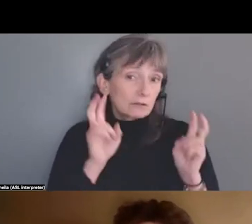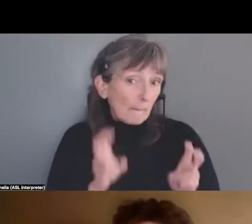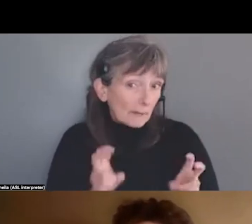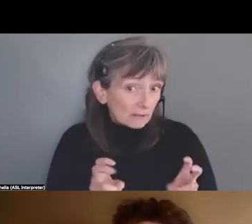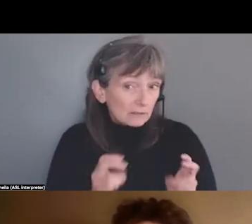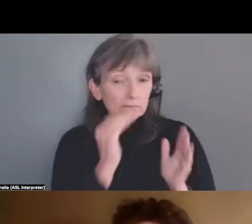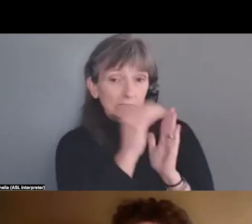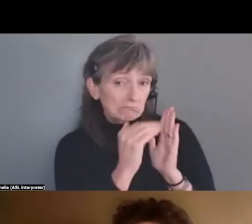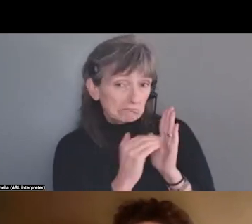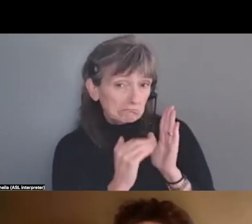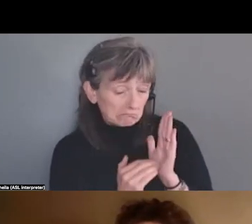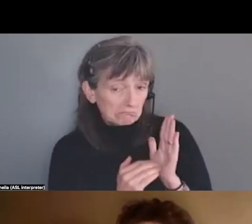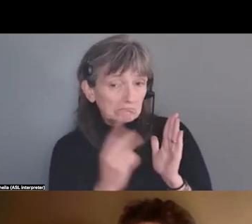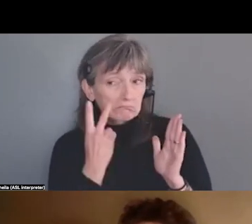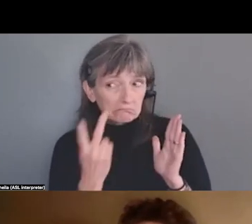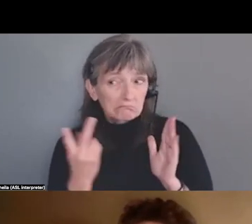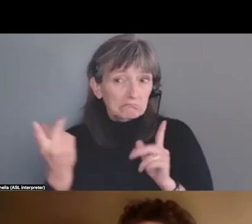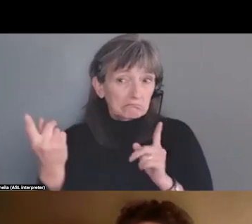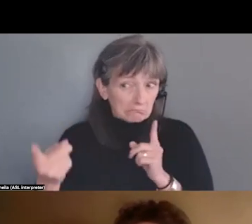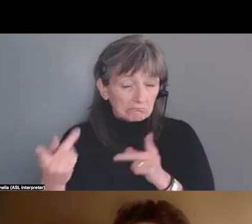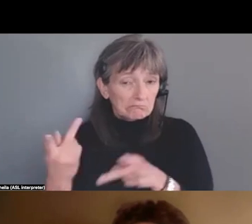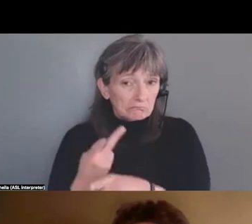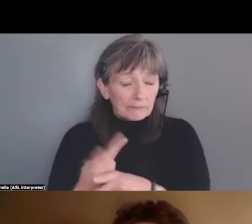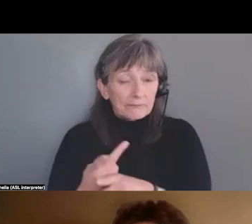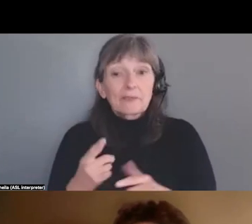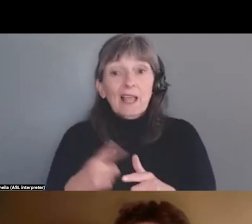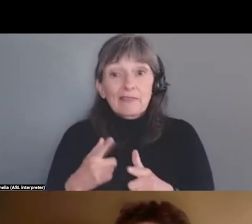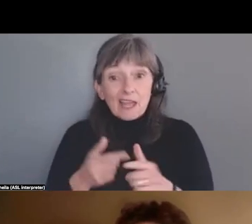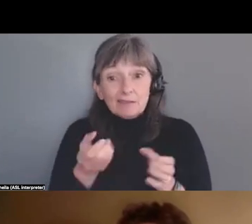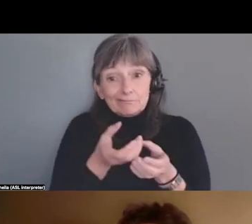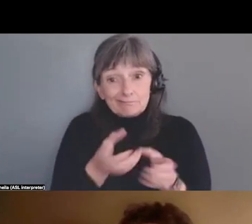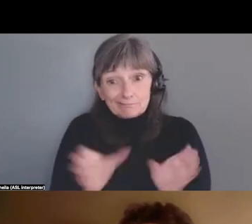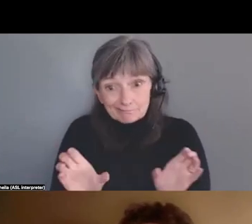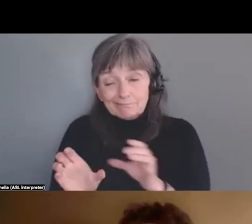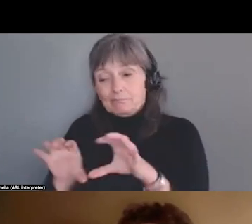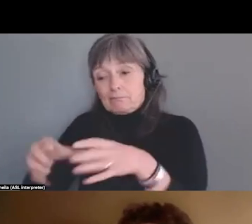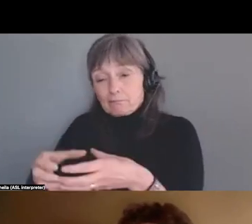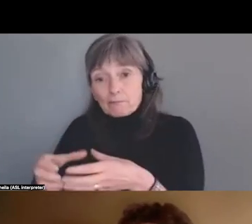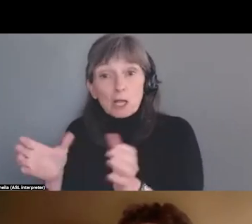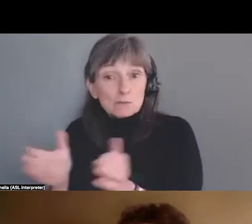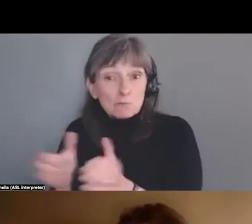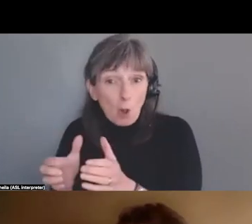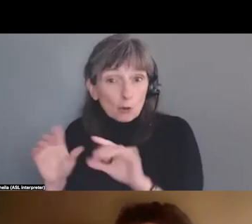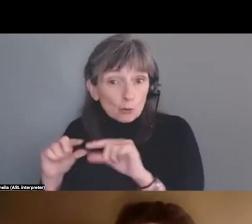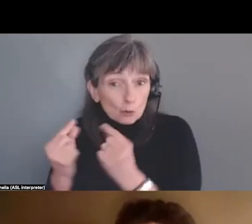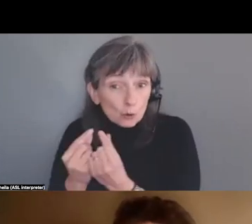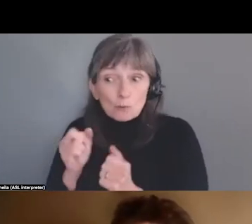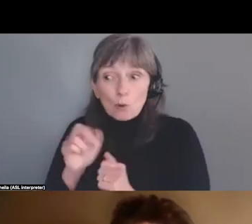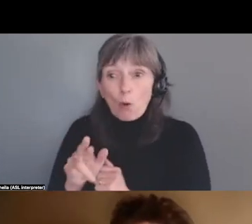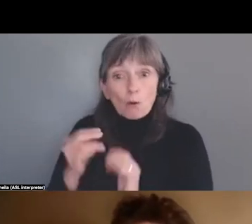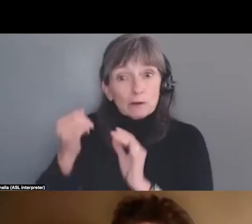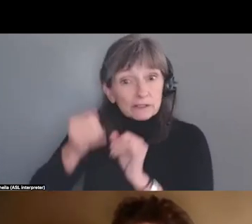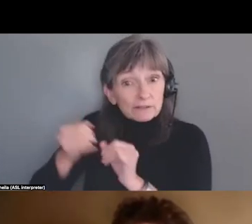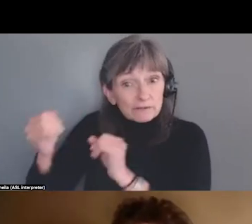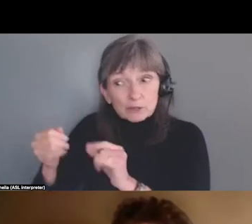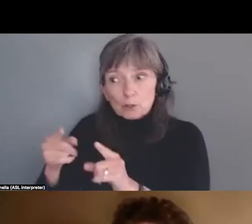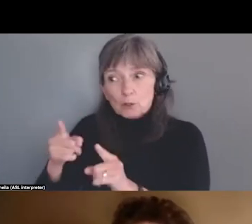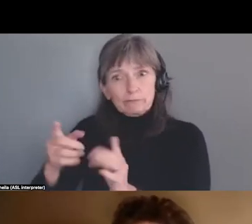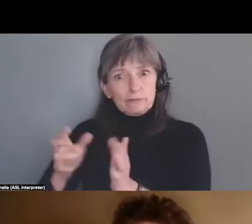point for smaller working groups or individuals to start drafting very, very first drafts of content.